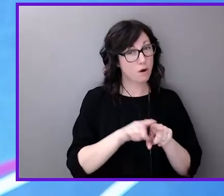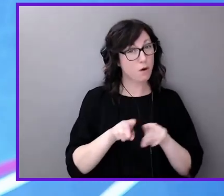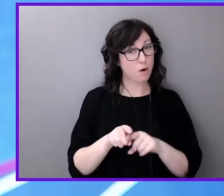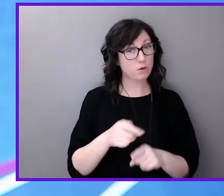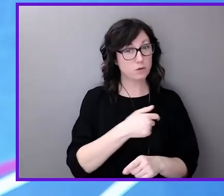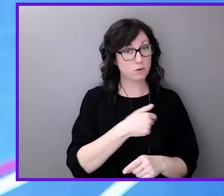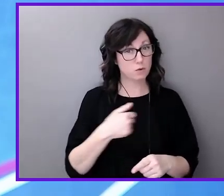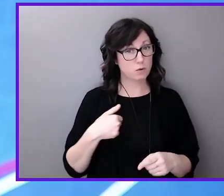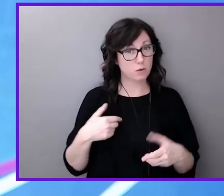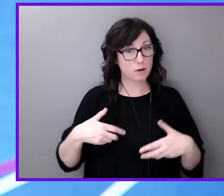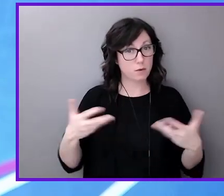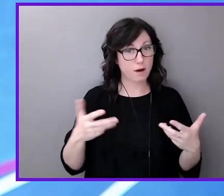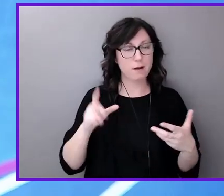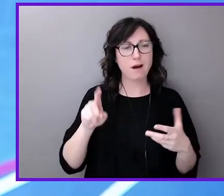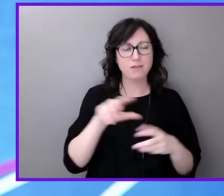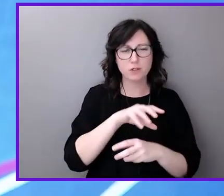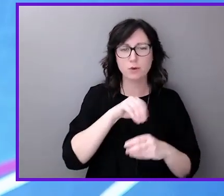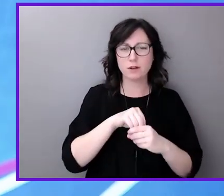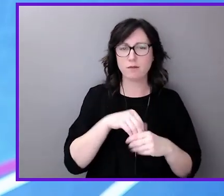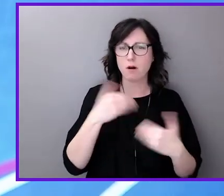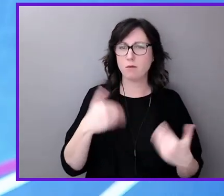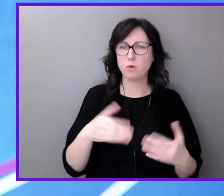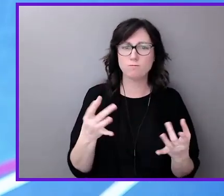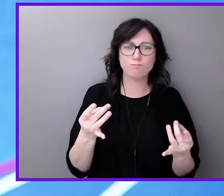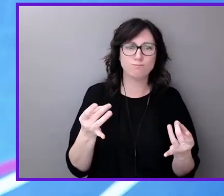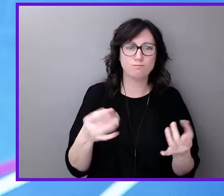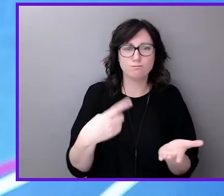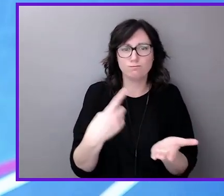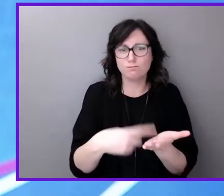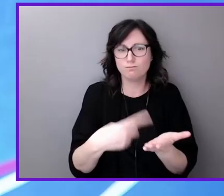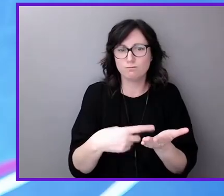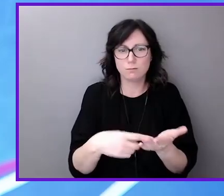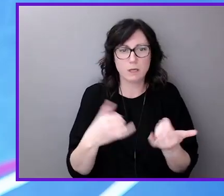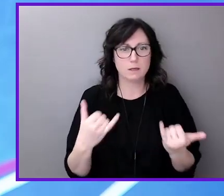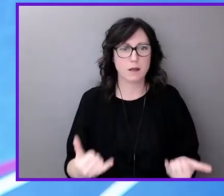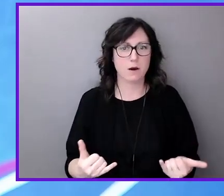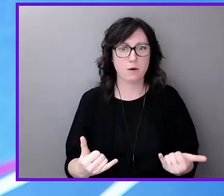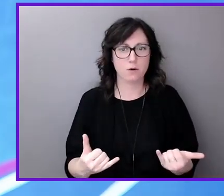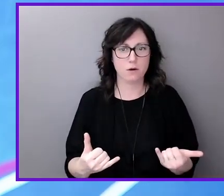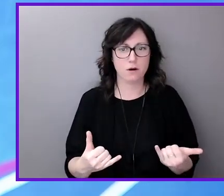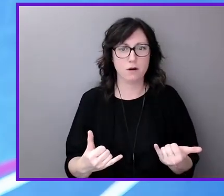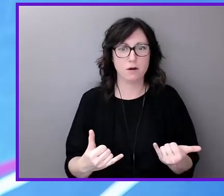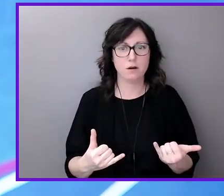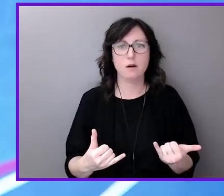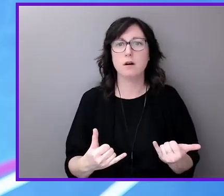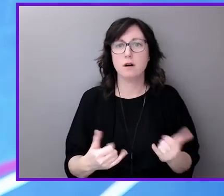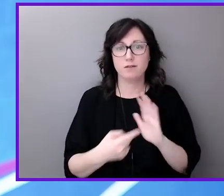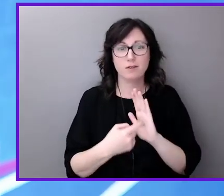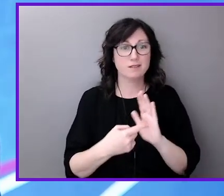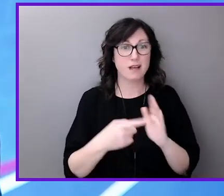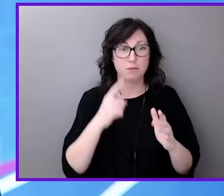part in the most pressing conversations of our time, like the climate crisis.